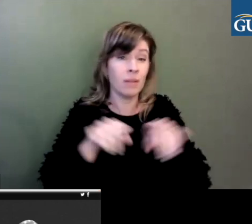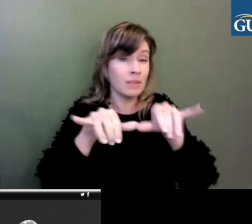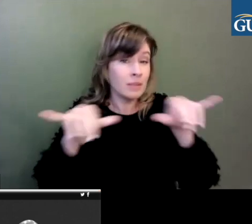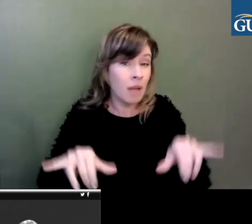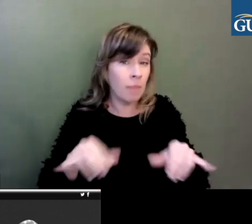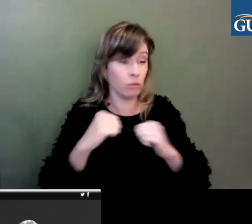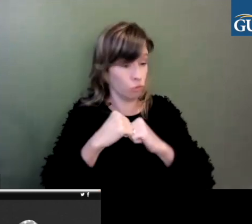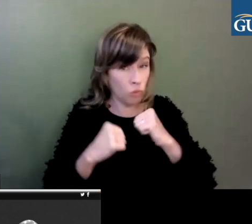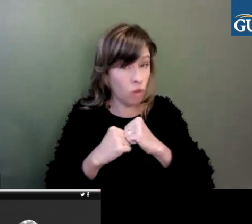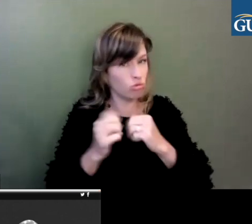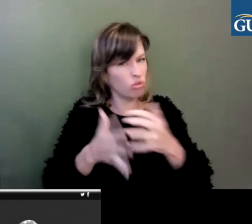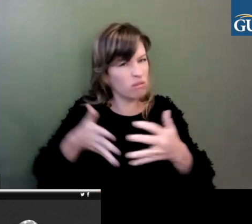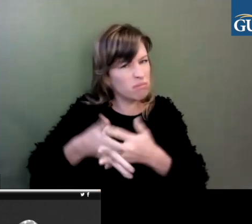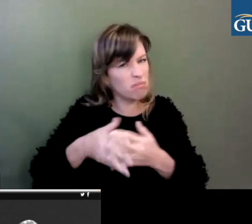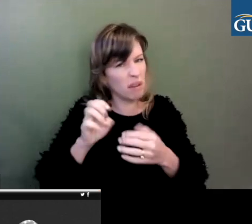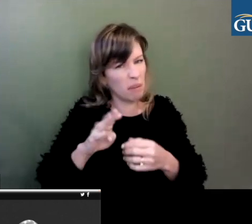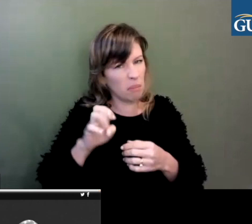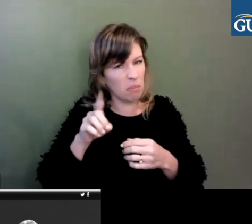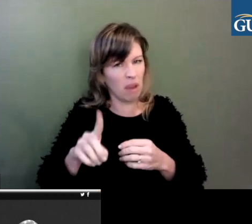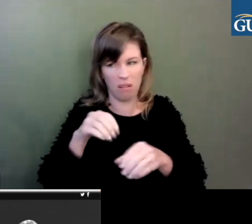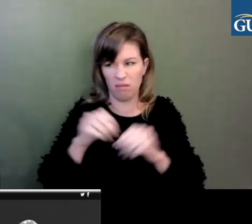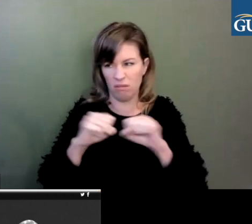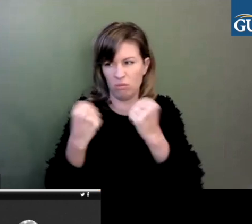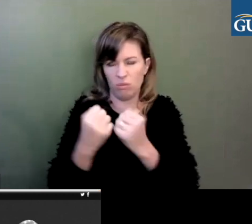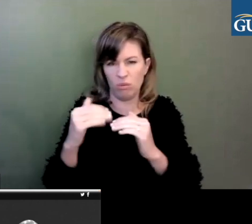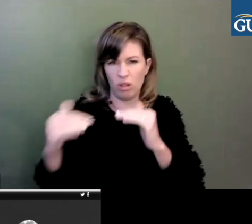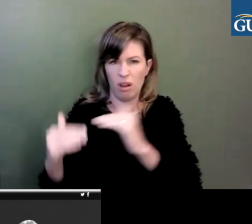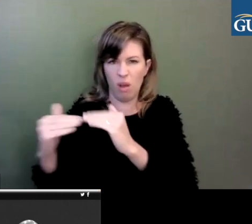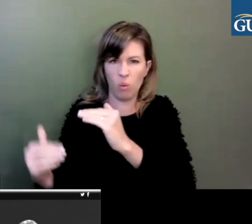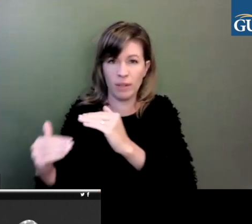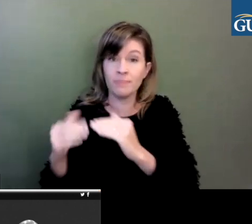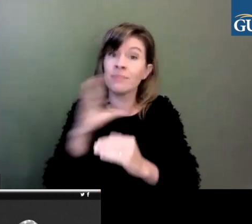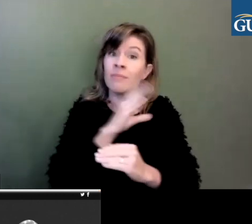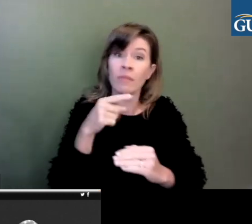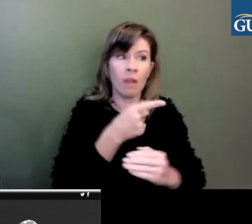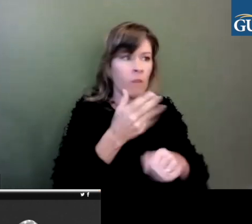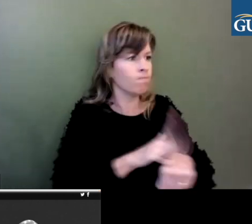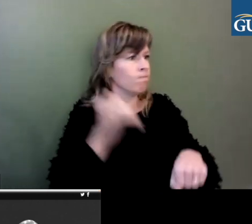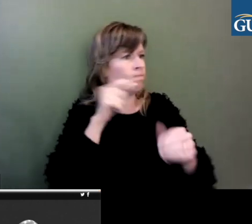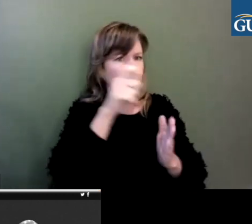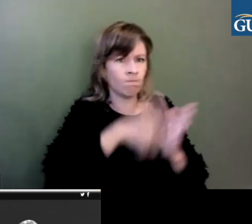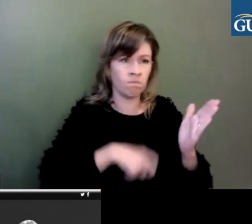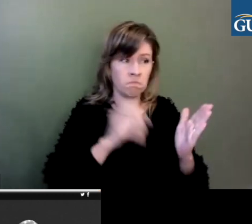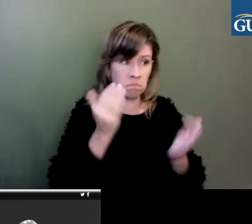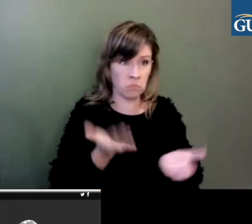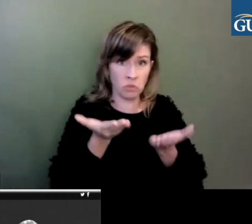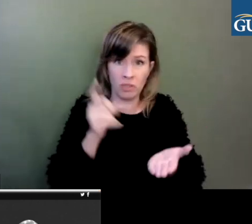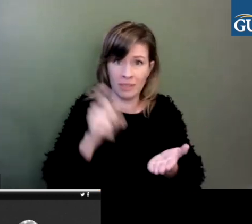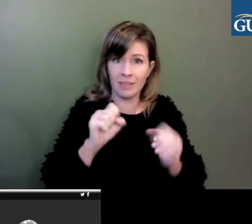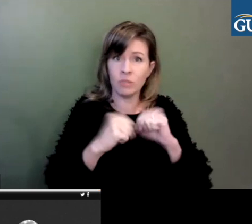embedded social inequity. These calls also suggest a need for social justice and racial equity both within and